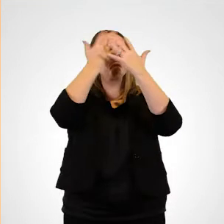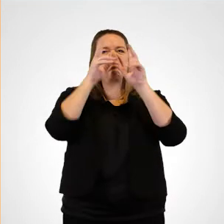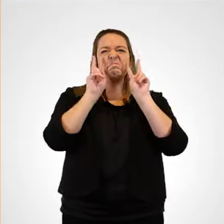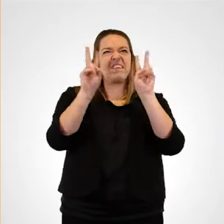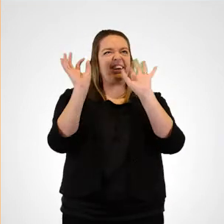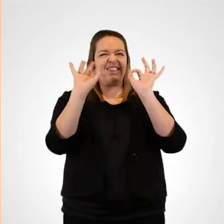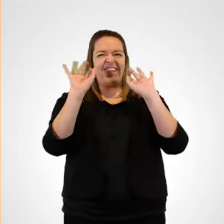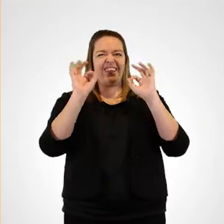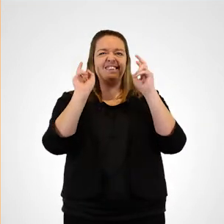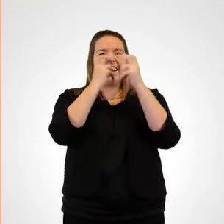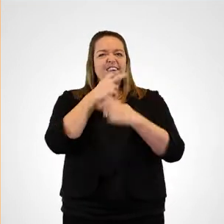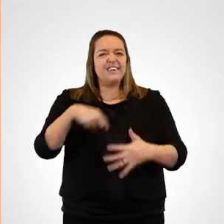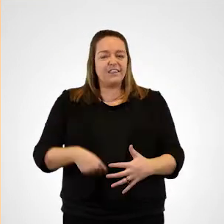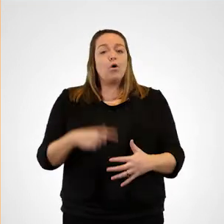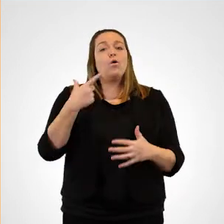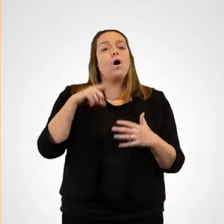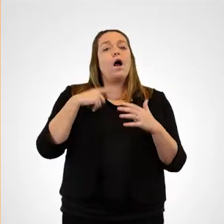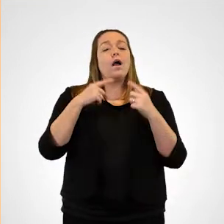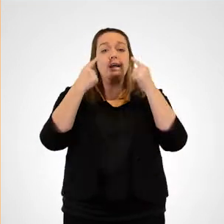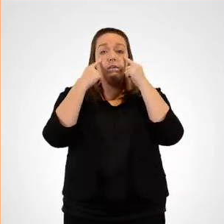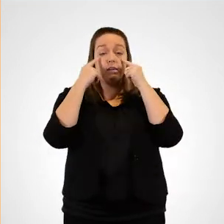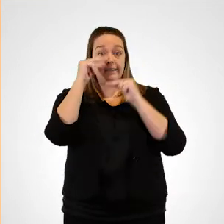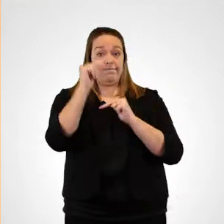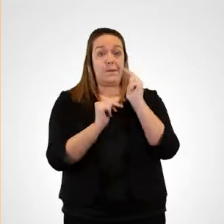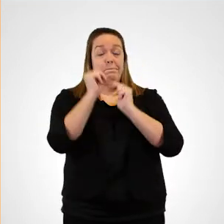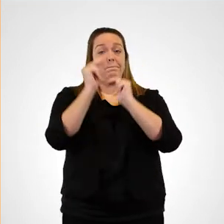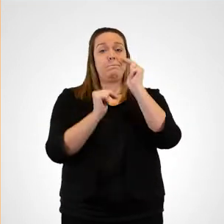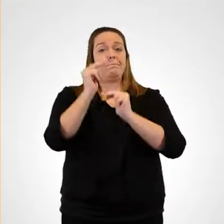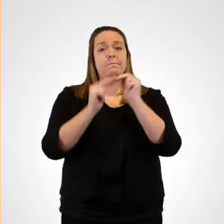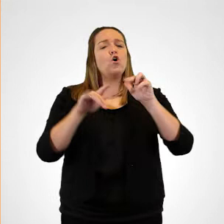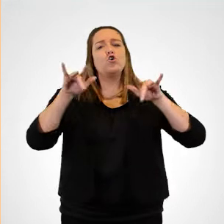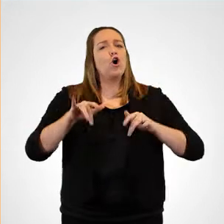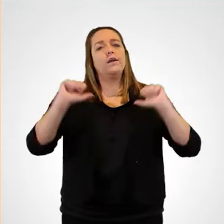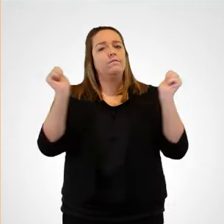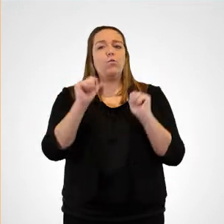that's one reason why the development of vision isn't complete at birth